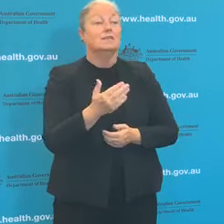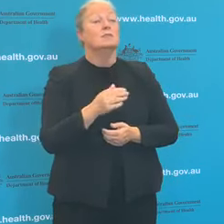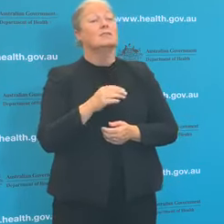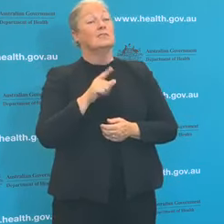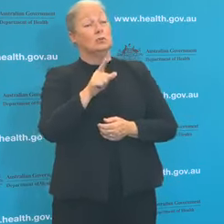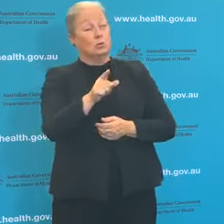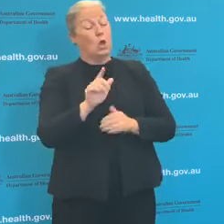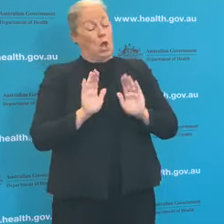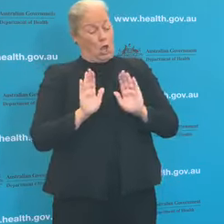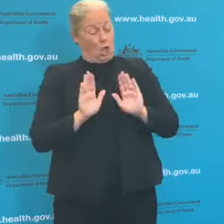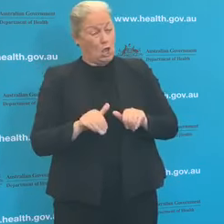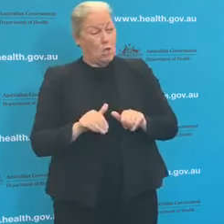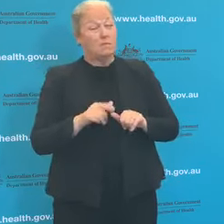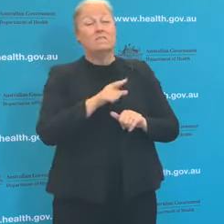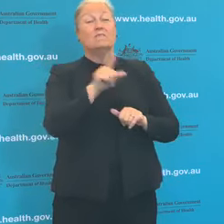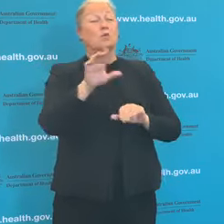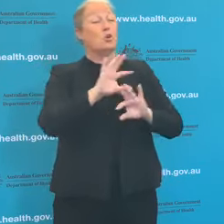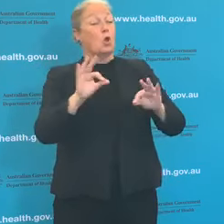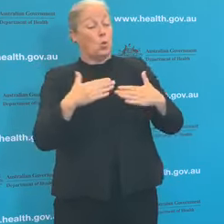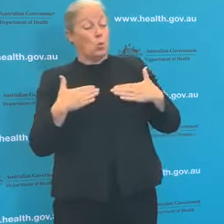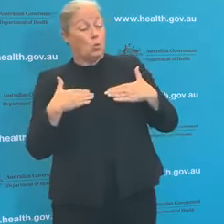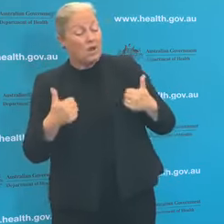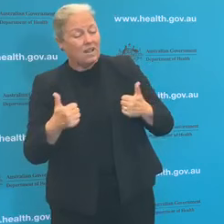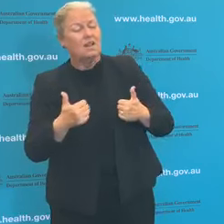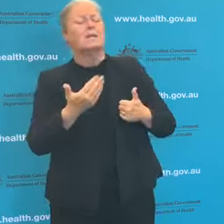in any way unwell other than to get a COVID test. Because we want everybody